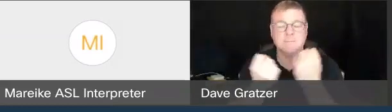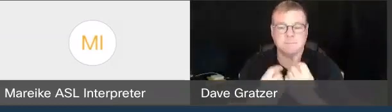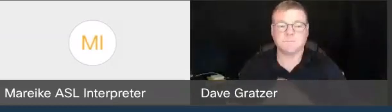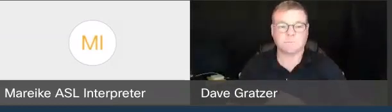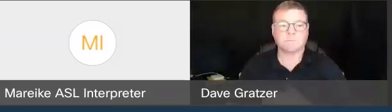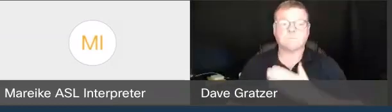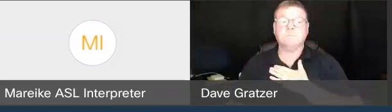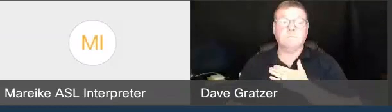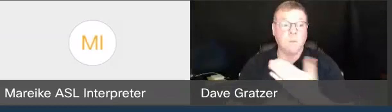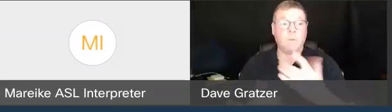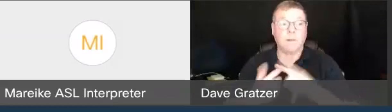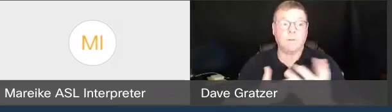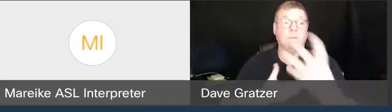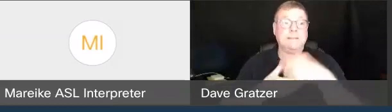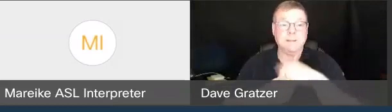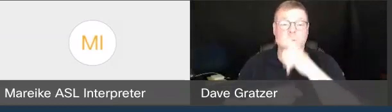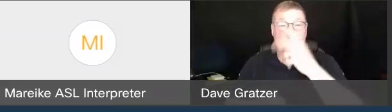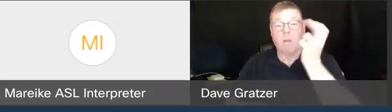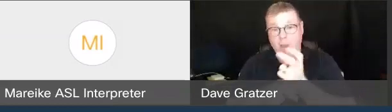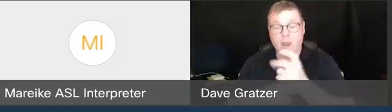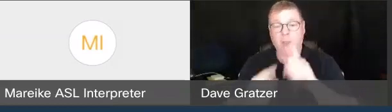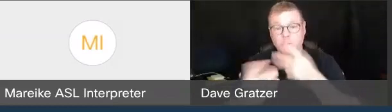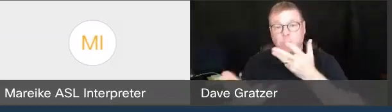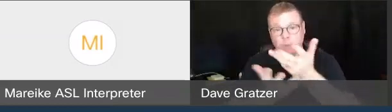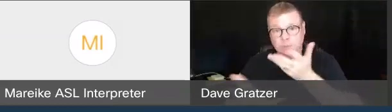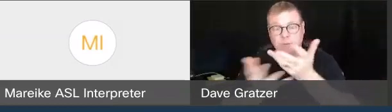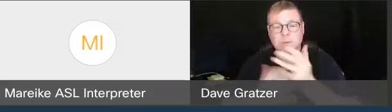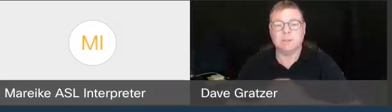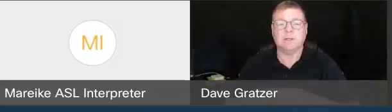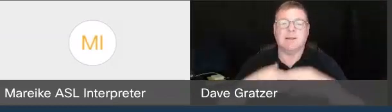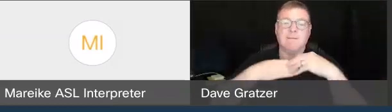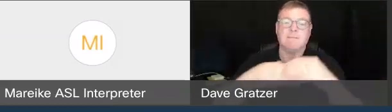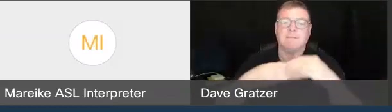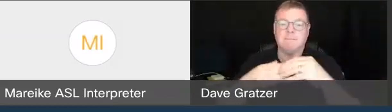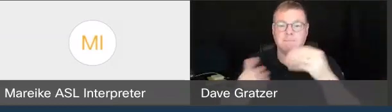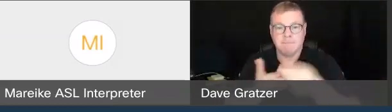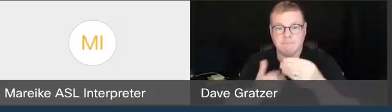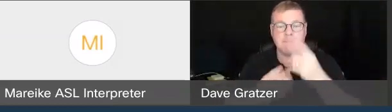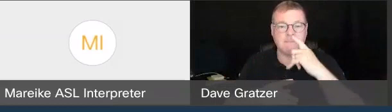engage people over difficult to engage, flexible financing to allow for prolonged outreach